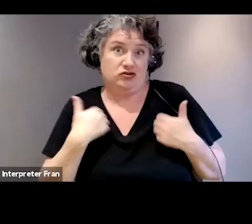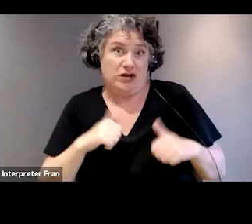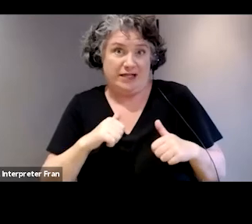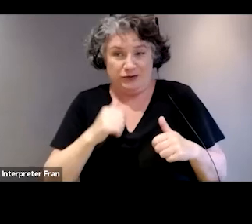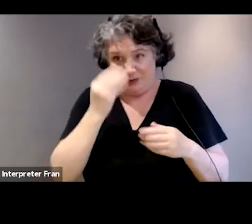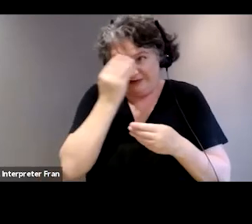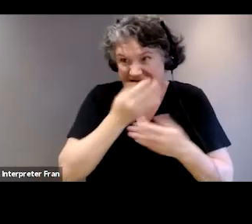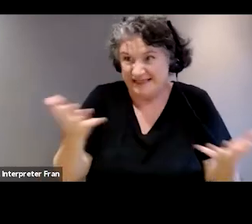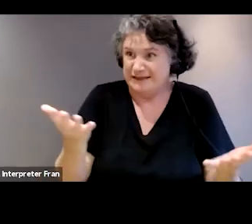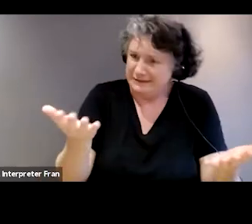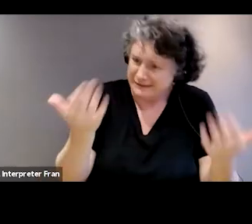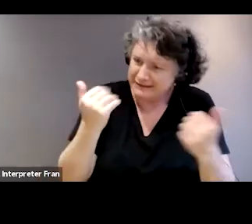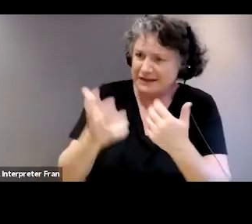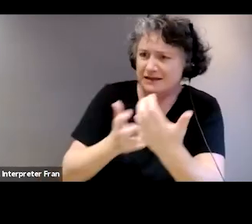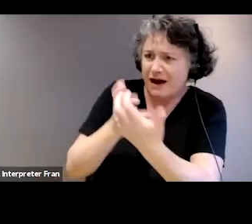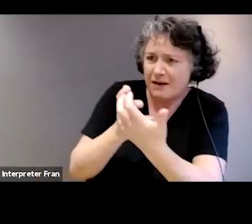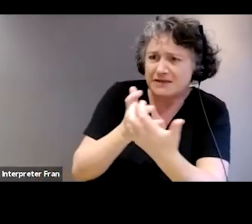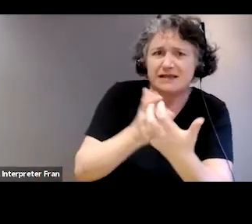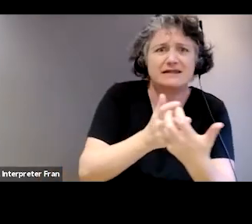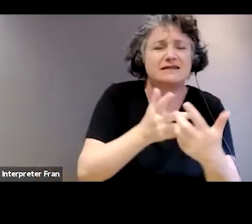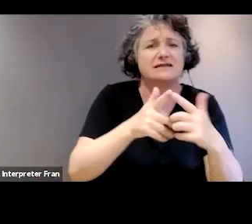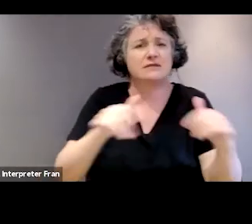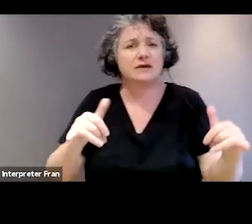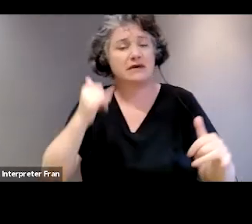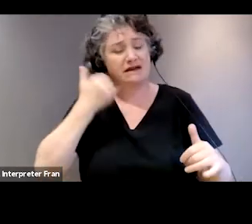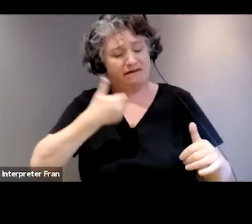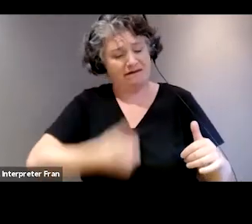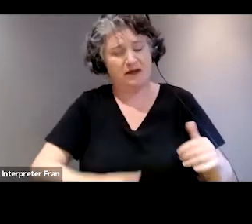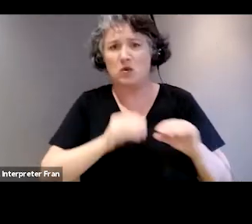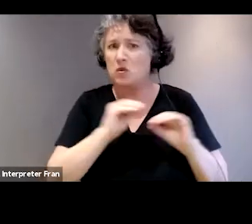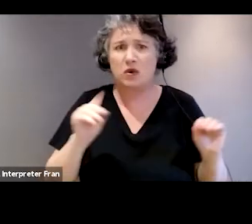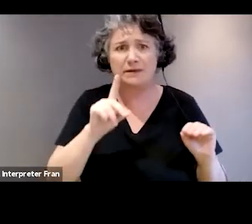about these clinics, they will